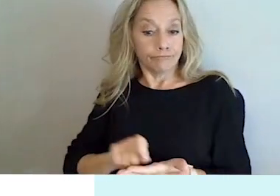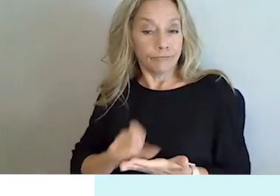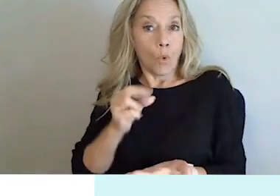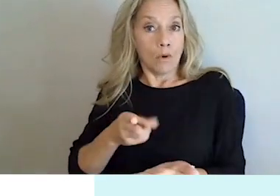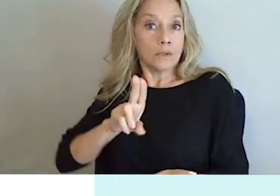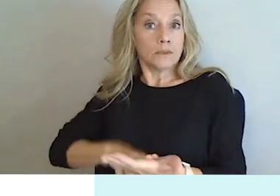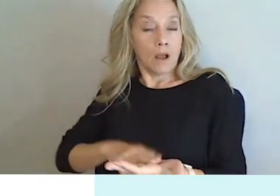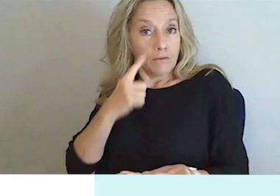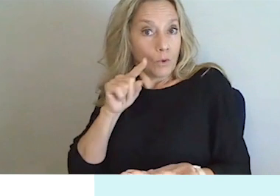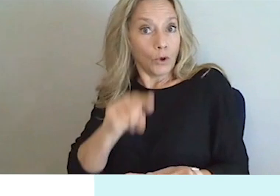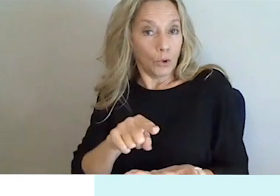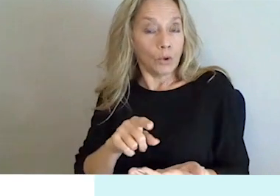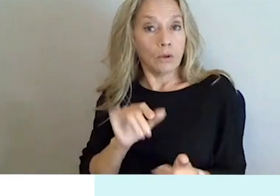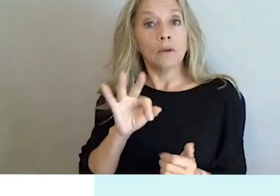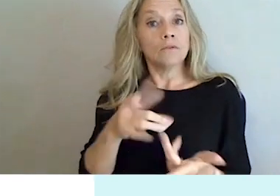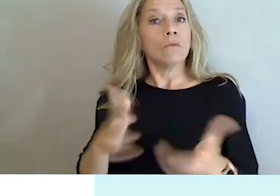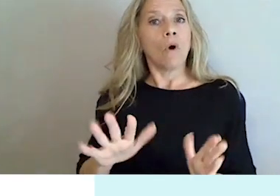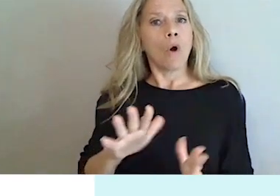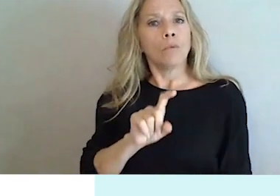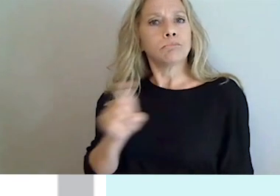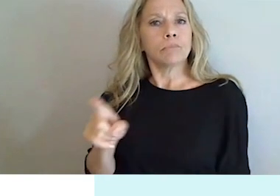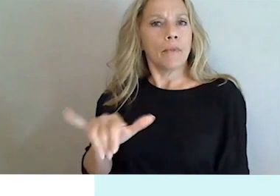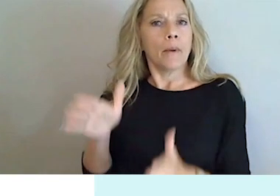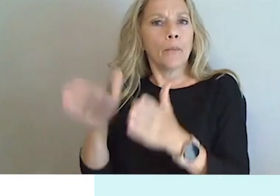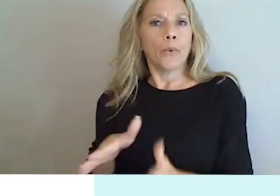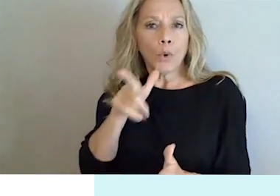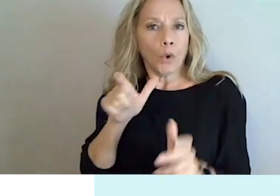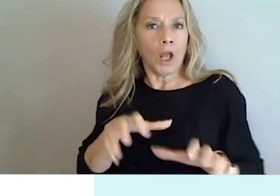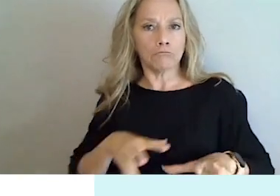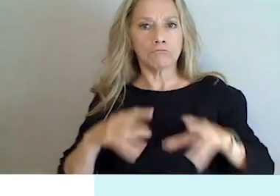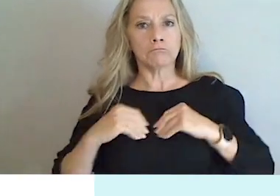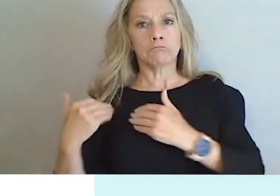If you already have an authorized representative, the information TennCare knows about them will